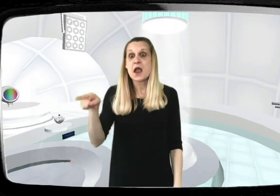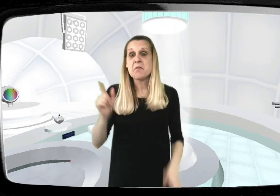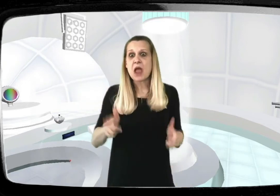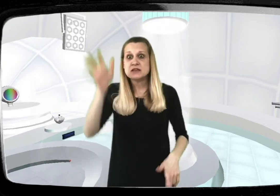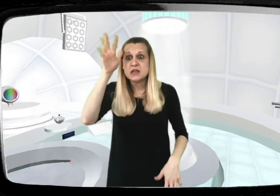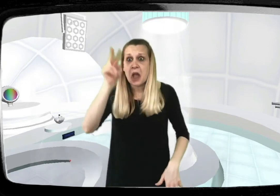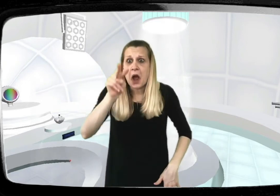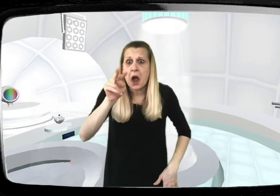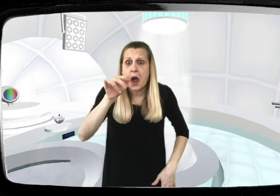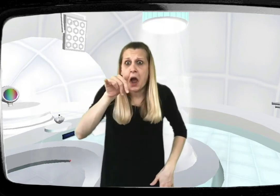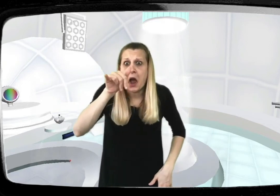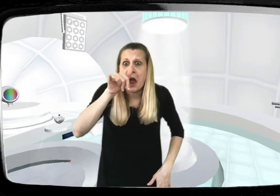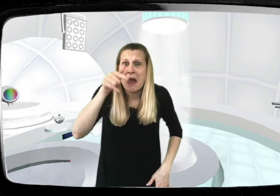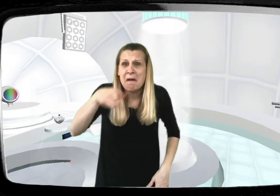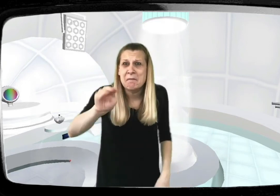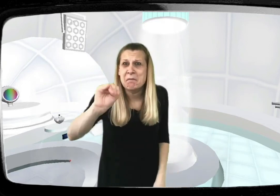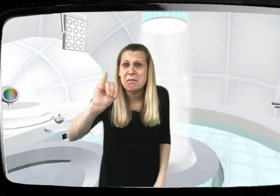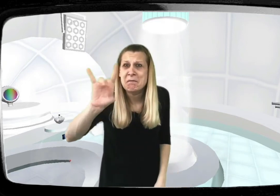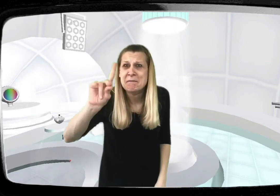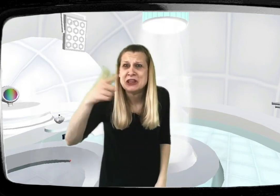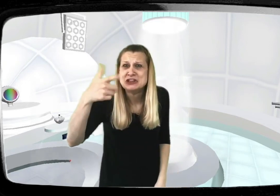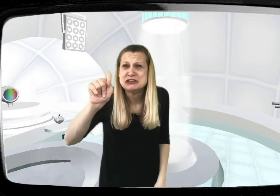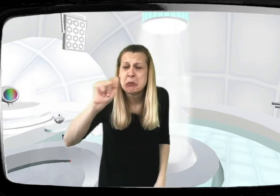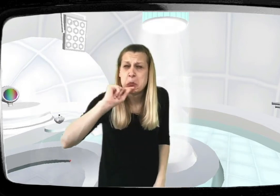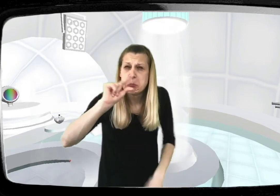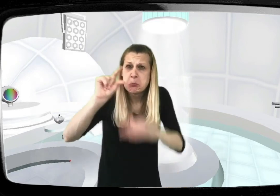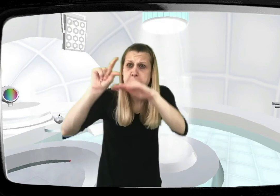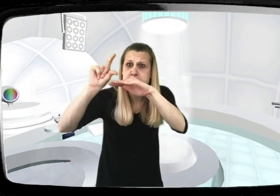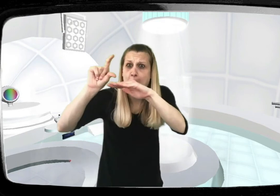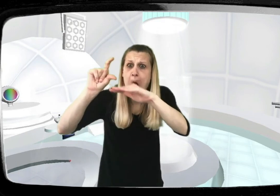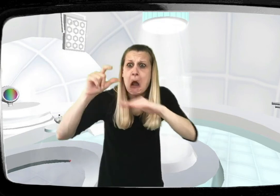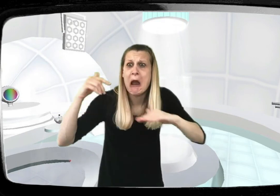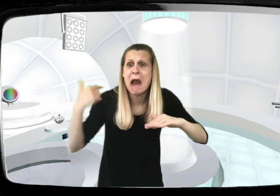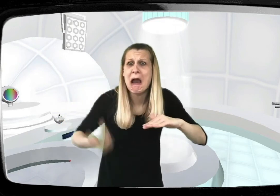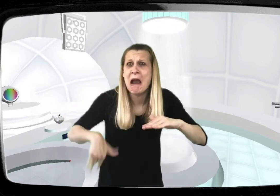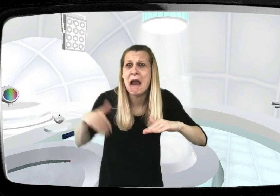"But he’s a midget!" shouted Mr. Teavee.